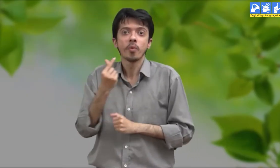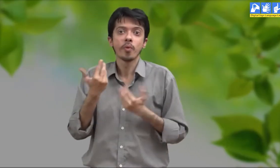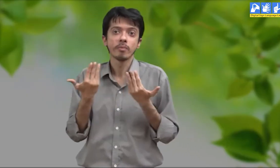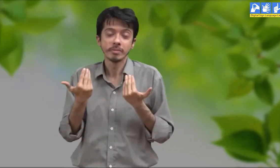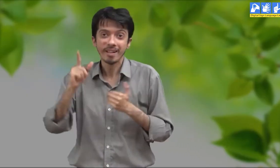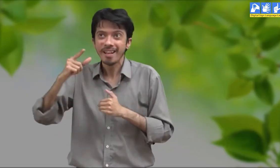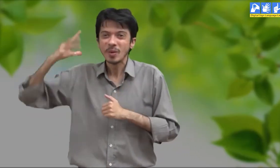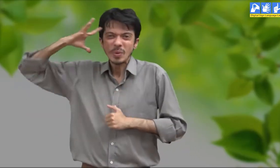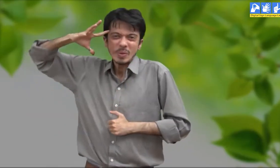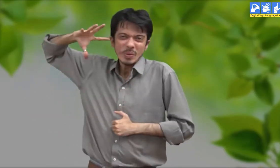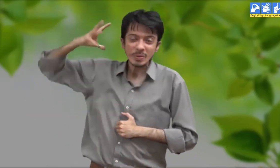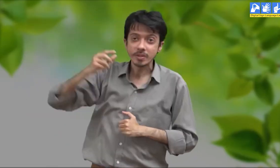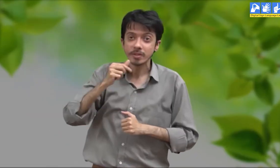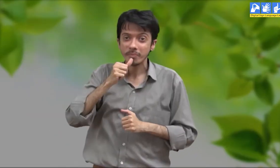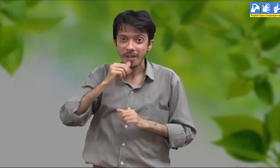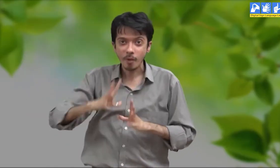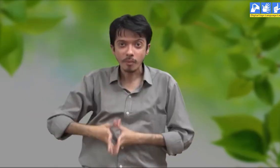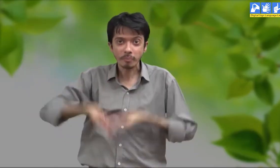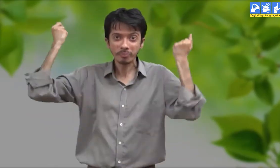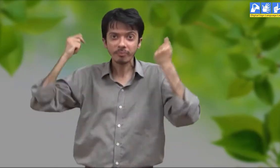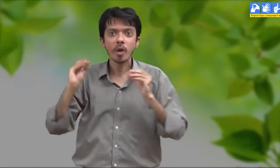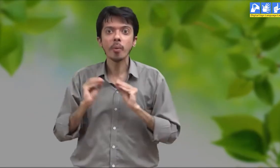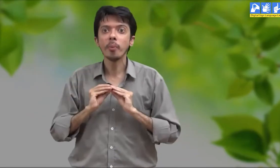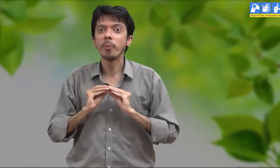It will reduce the problem of water evaporation.